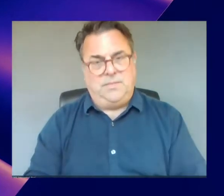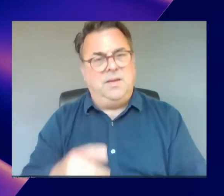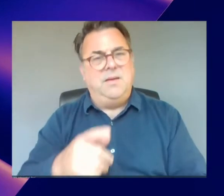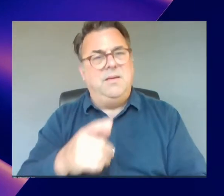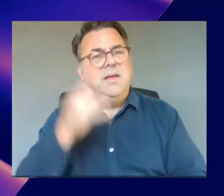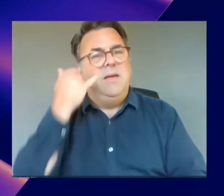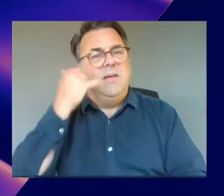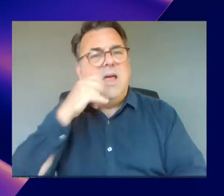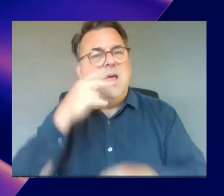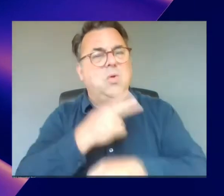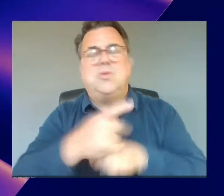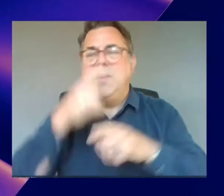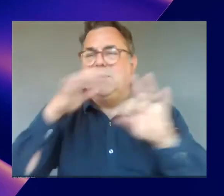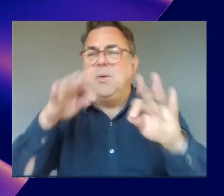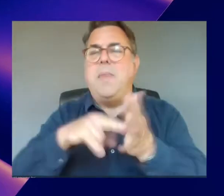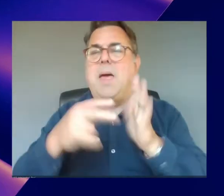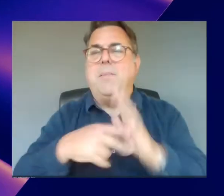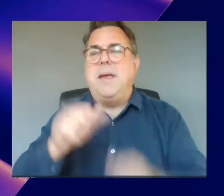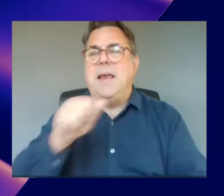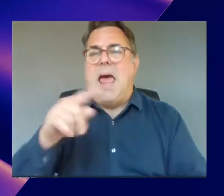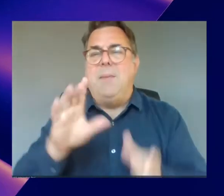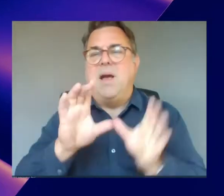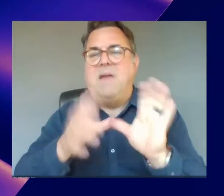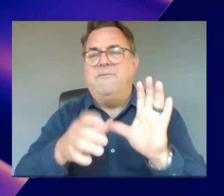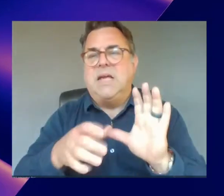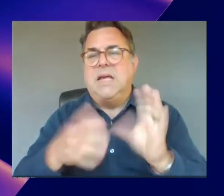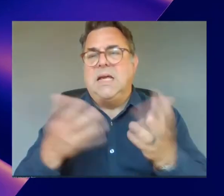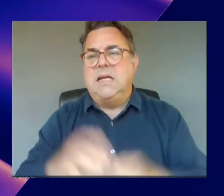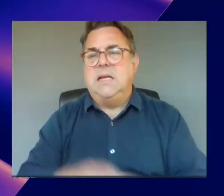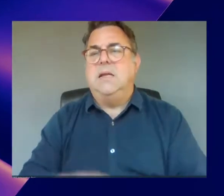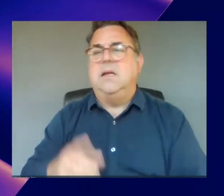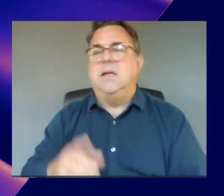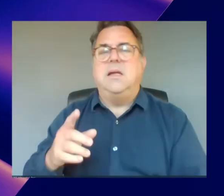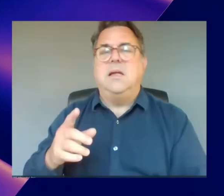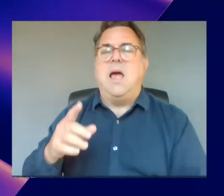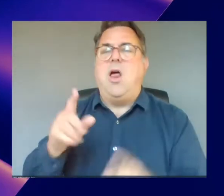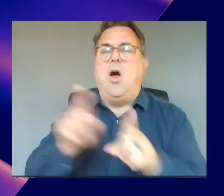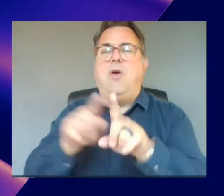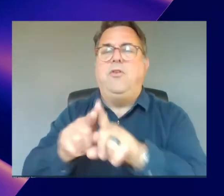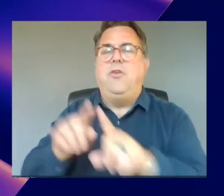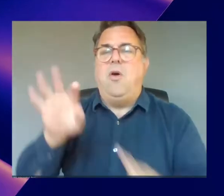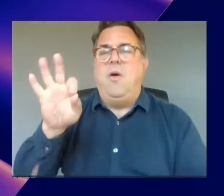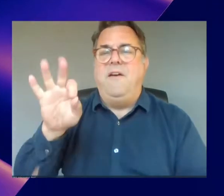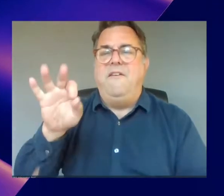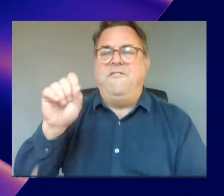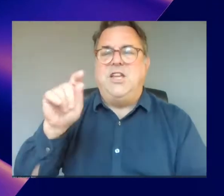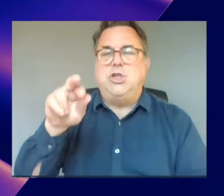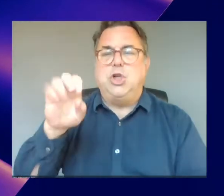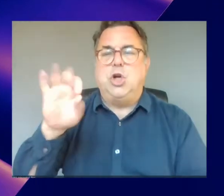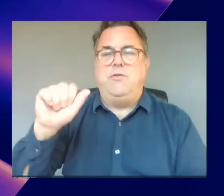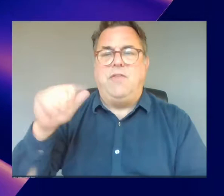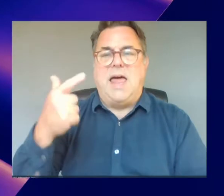can you just explain what AppConfig is? Sure. And Feature Flags. And Feature Flags, good. Yeah, absolutely. Happy to talk about that.